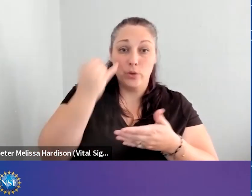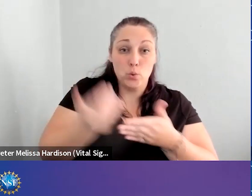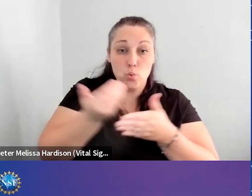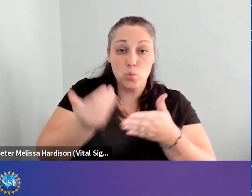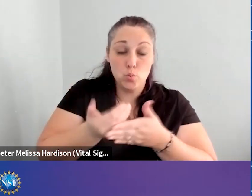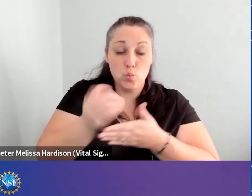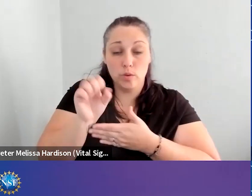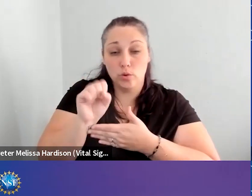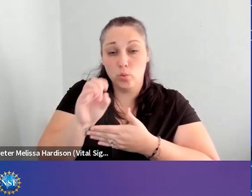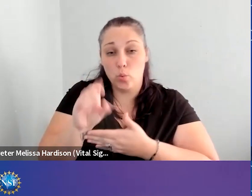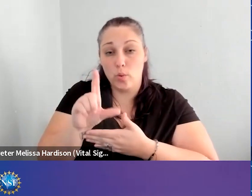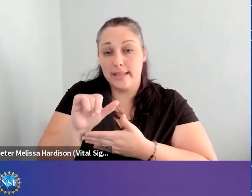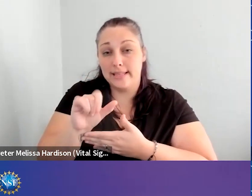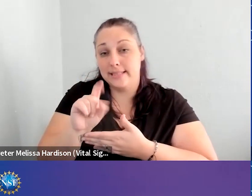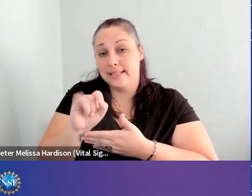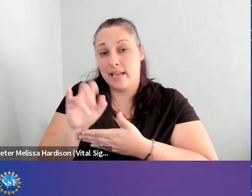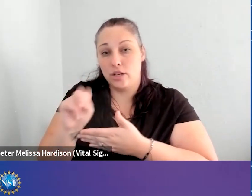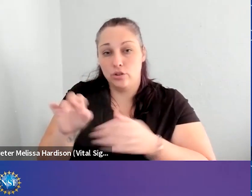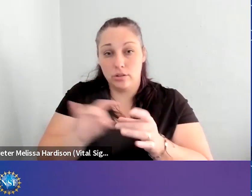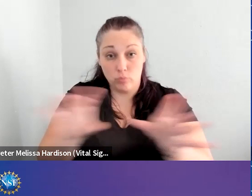Also depending on what program you're interested in.